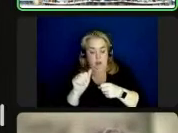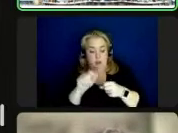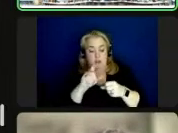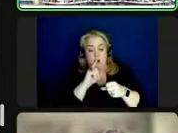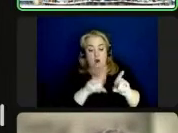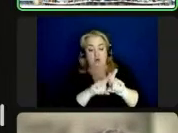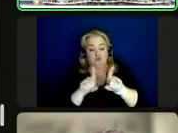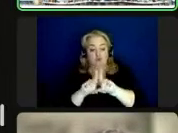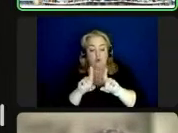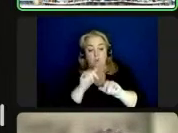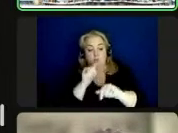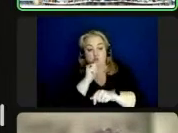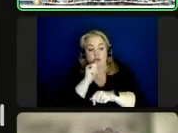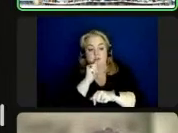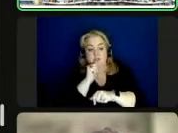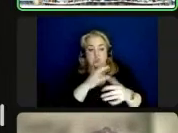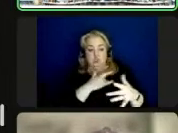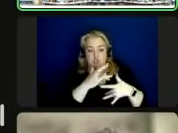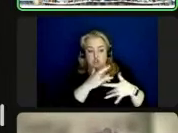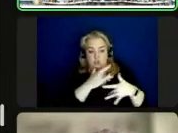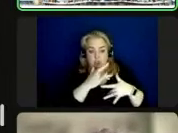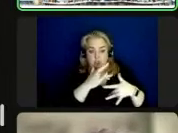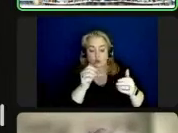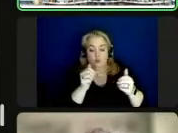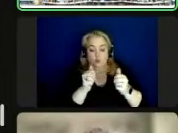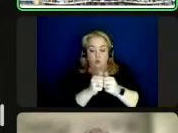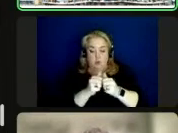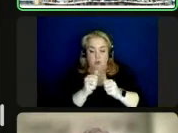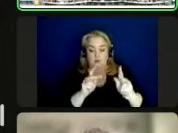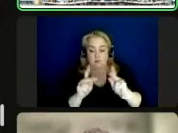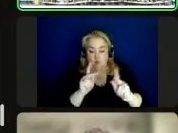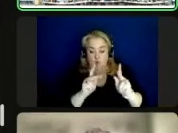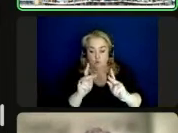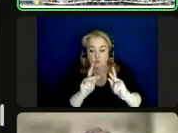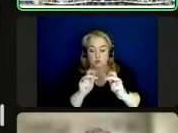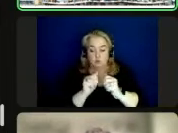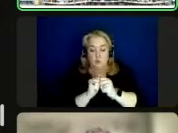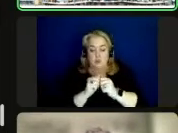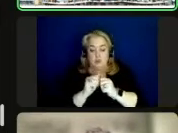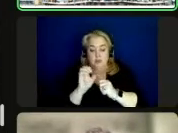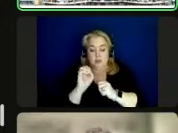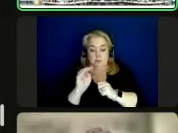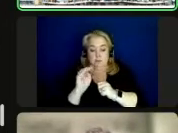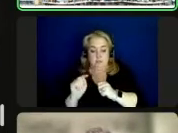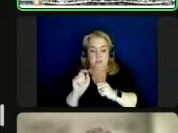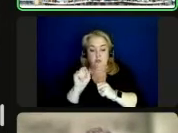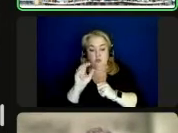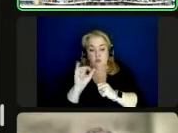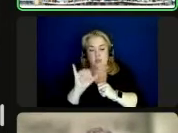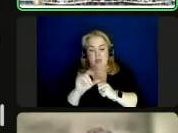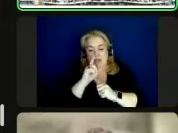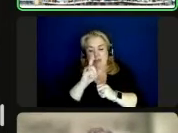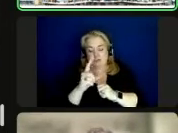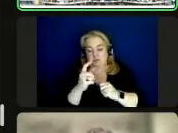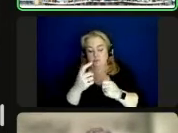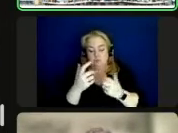INLVES CHAING THE WAY TT